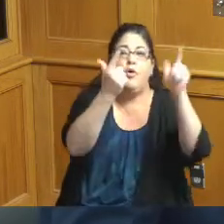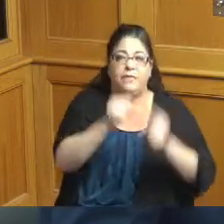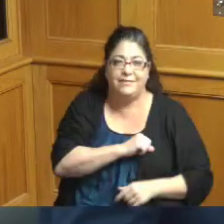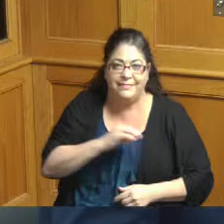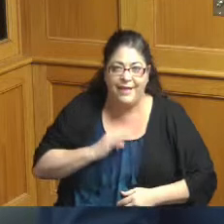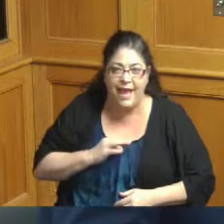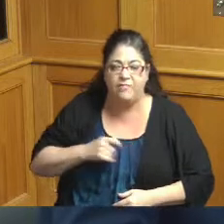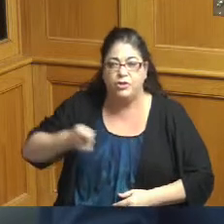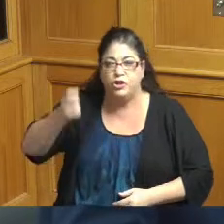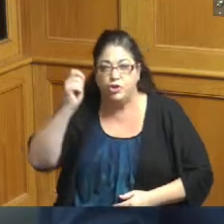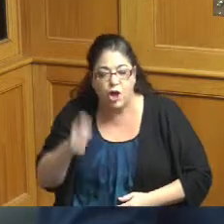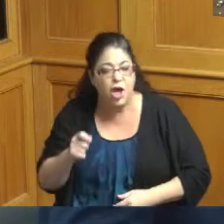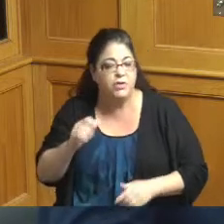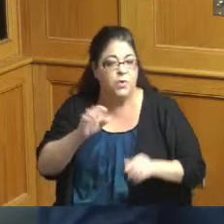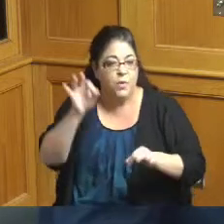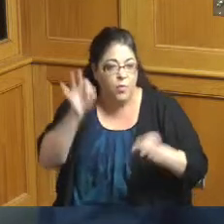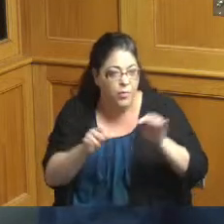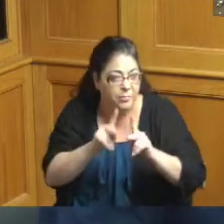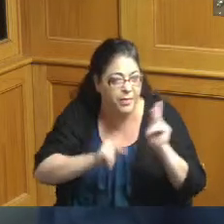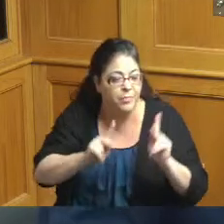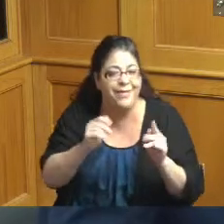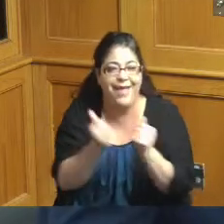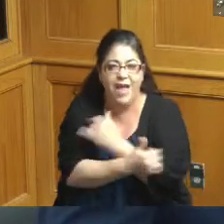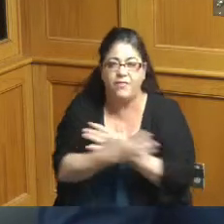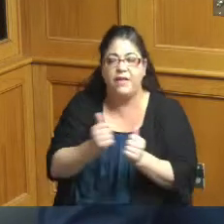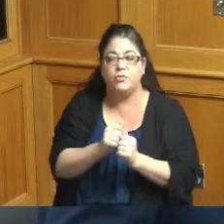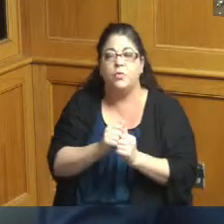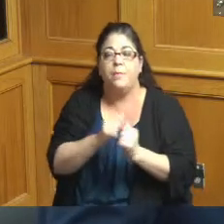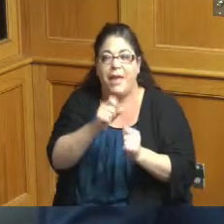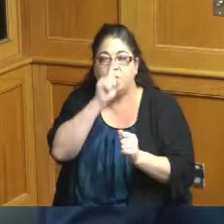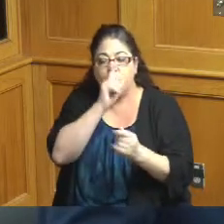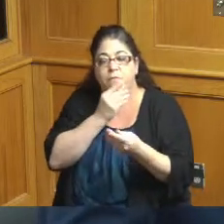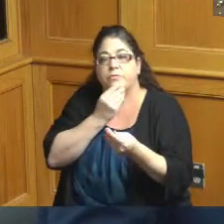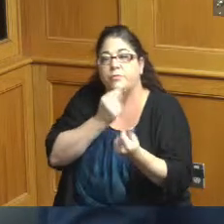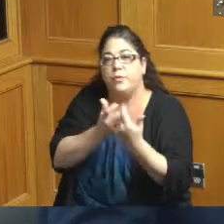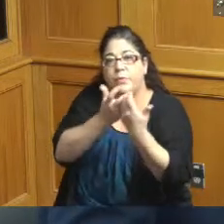to identify and resolve any and all cases that need to be addressed with three Judges